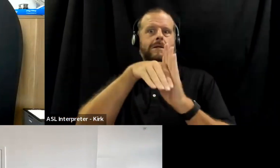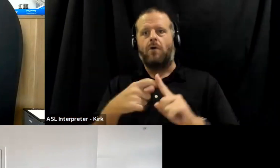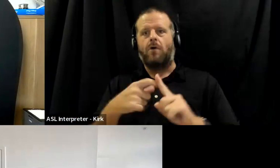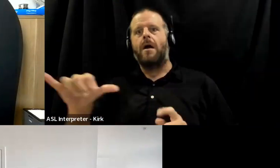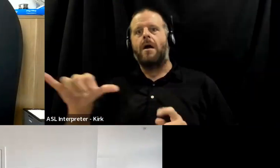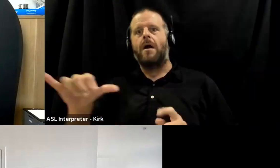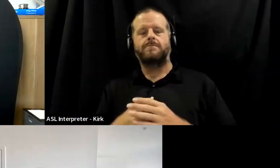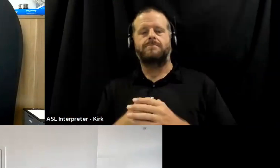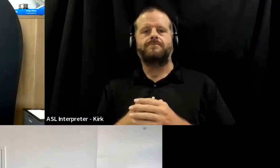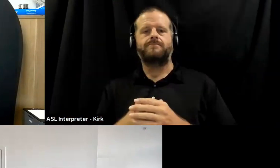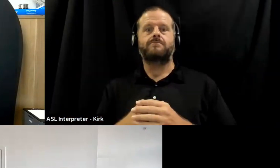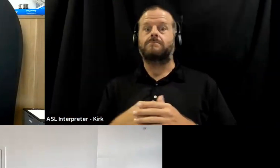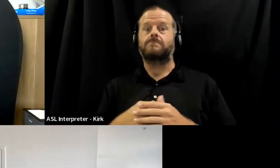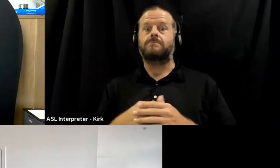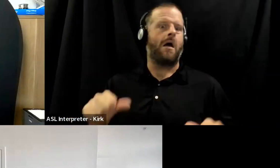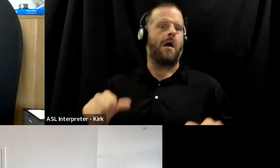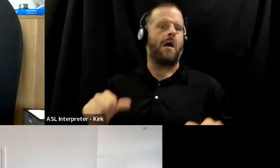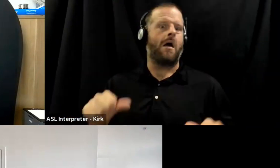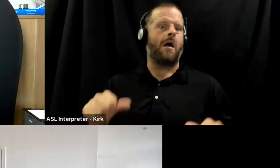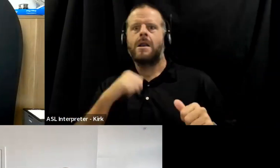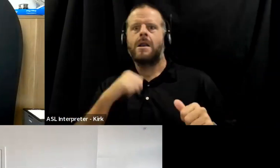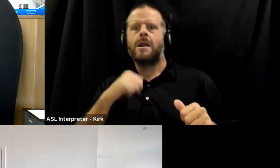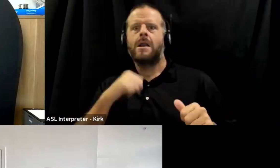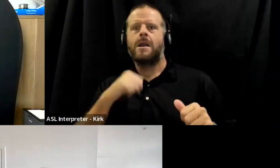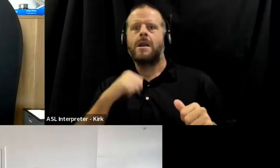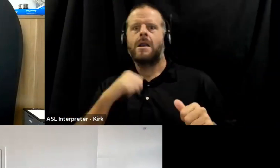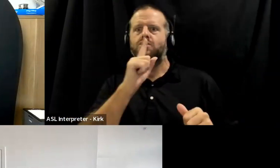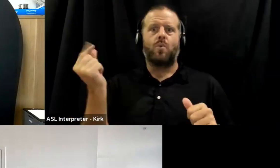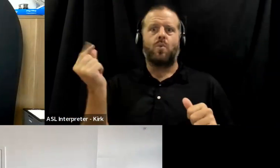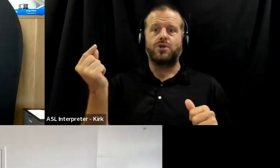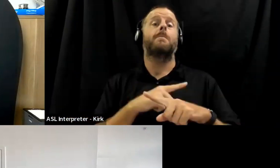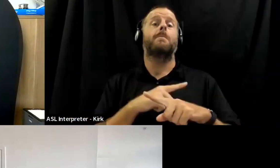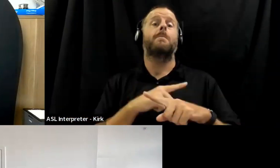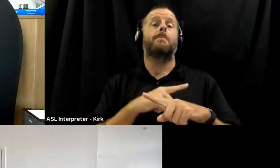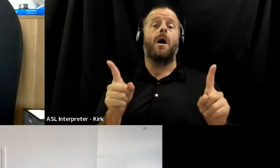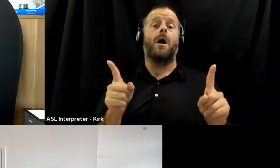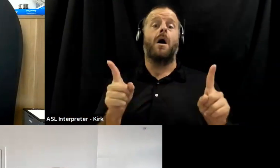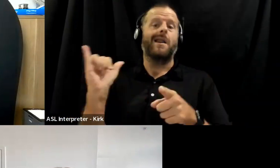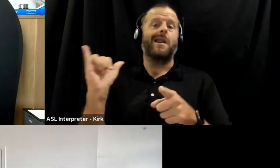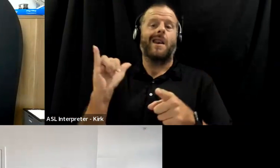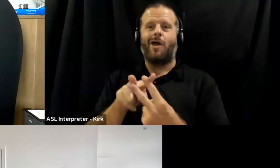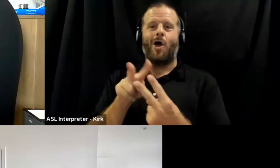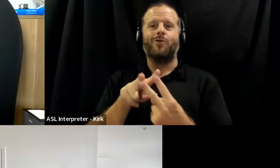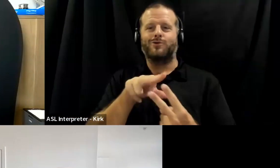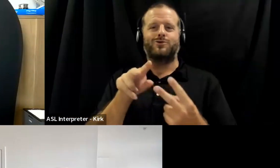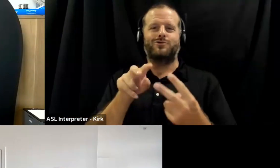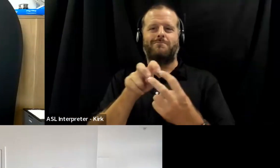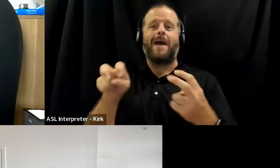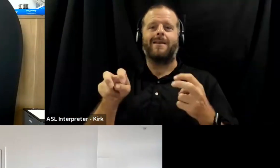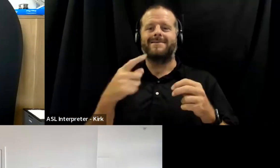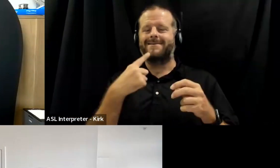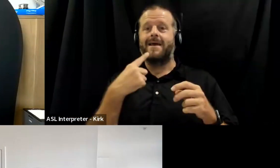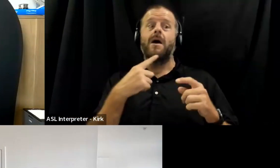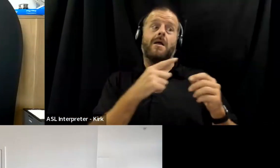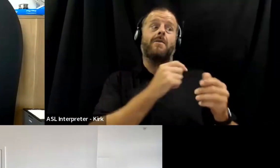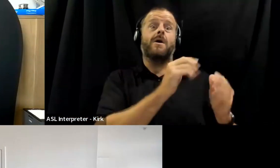I didn't know what to do. And with the help of like, , like the other panelists have been talking about with the help of the community, I got the strength in order to